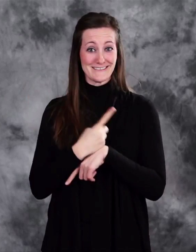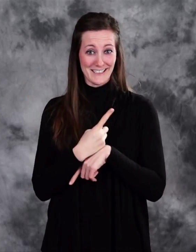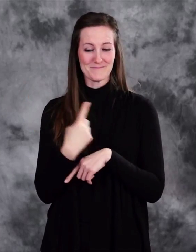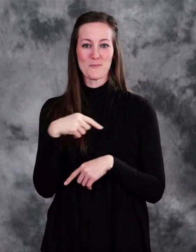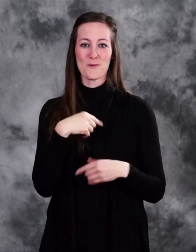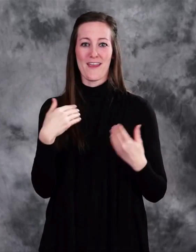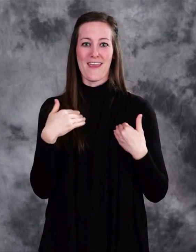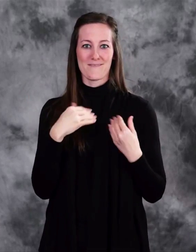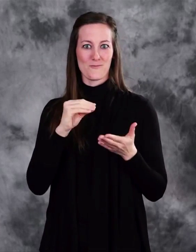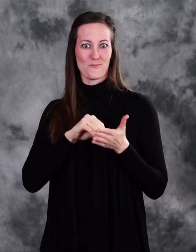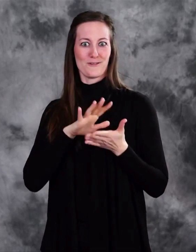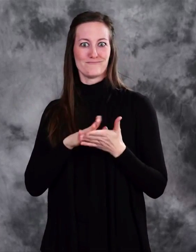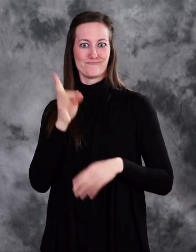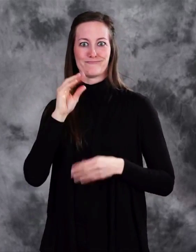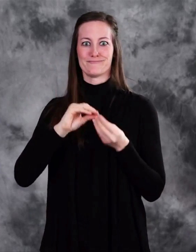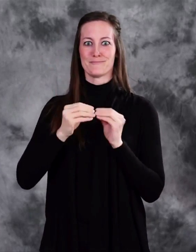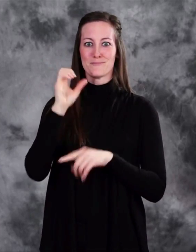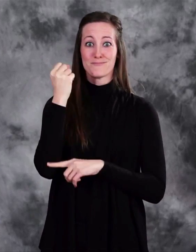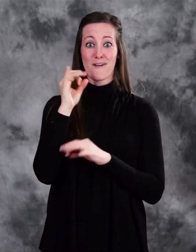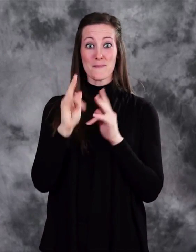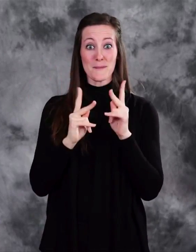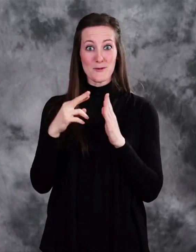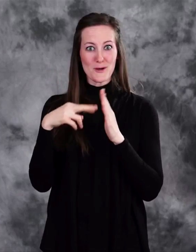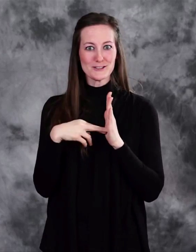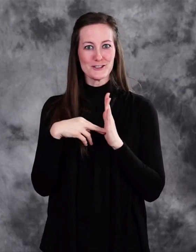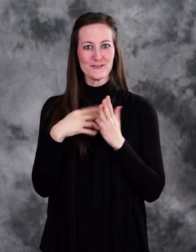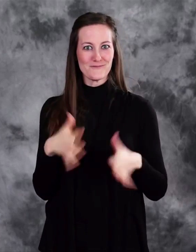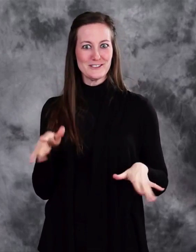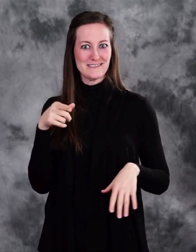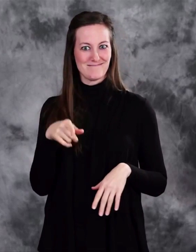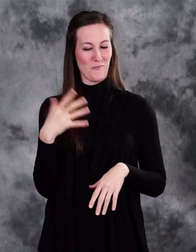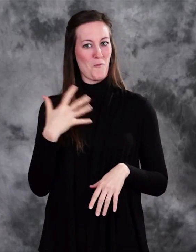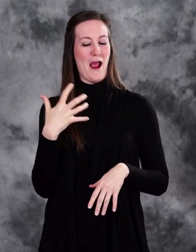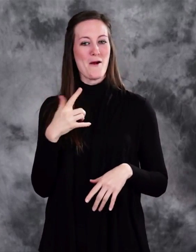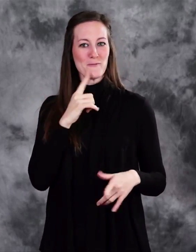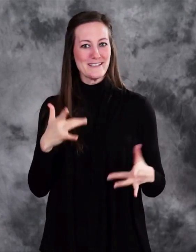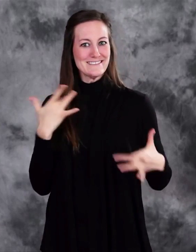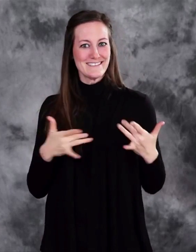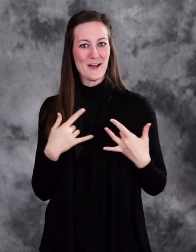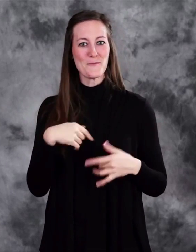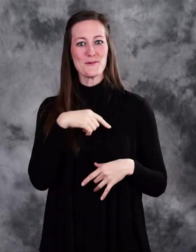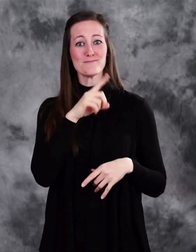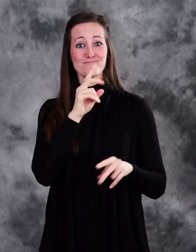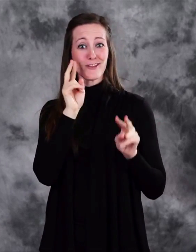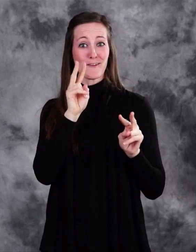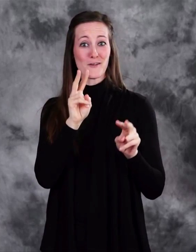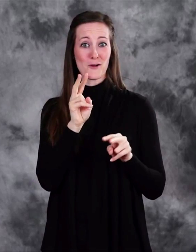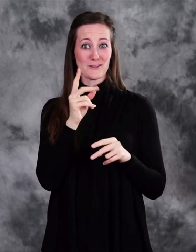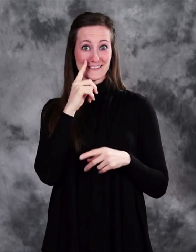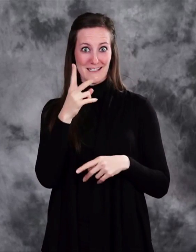We have a record number of people who have registered!! We are looking forward to having many